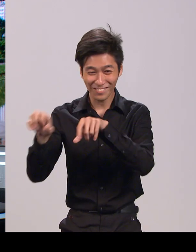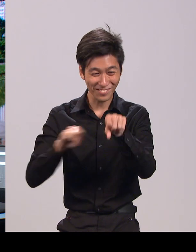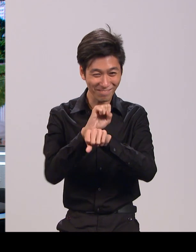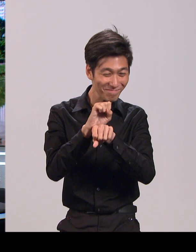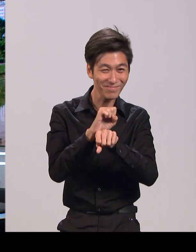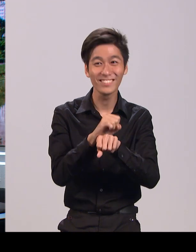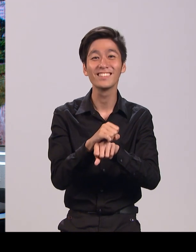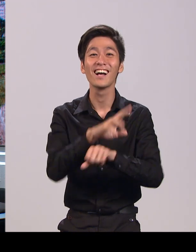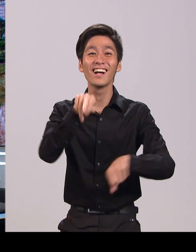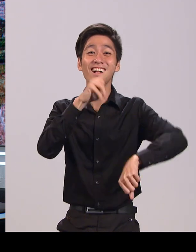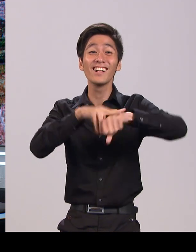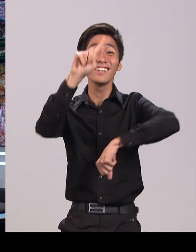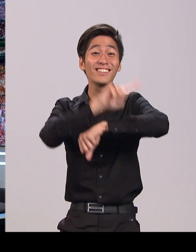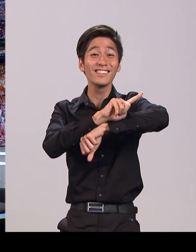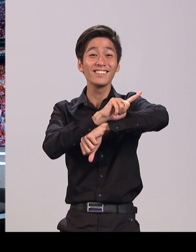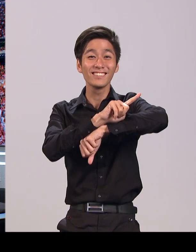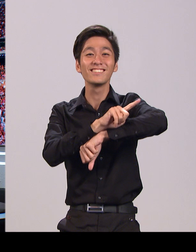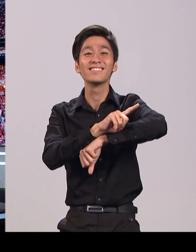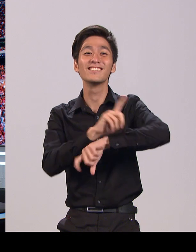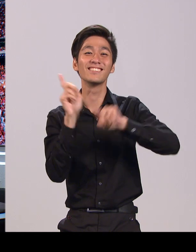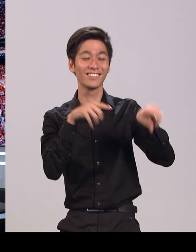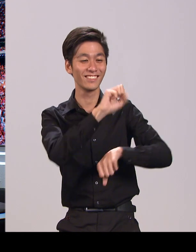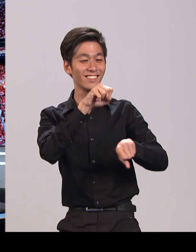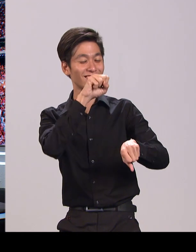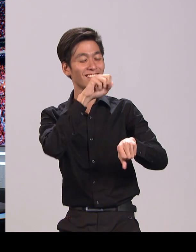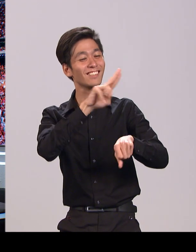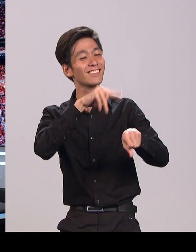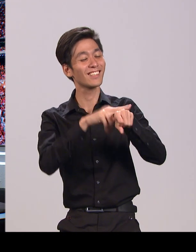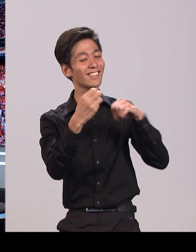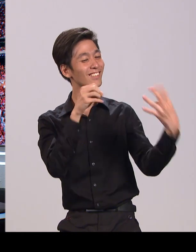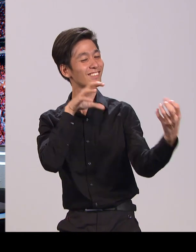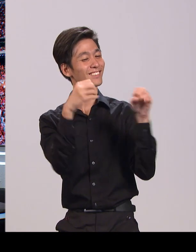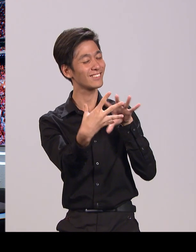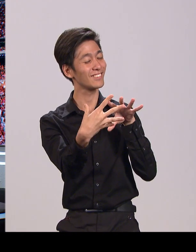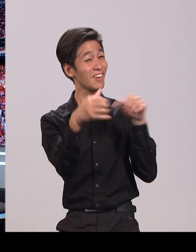At National Day we went back to the National Stadium, and brought back the Kallang Wave.